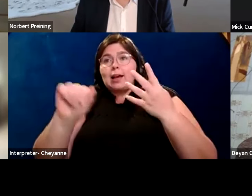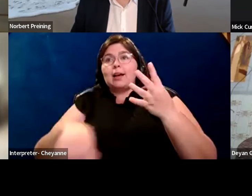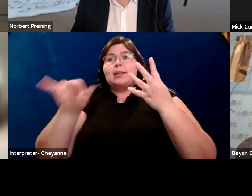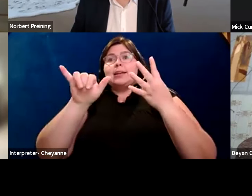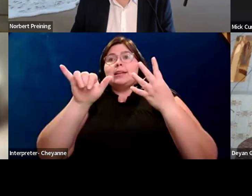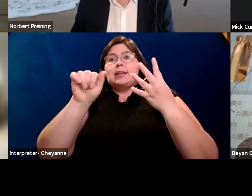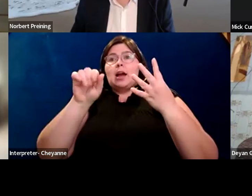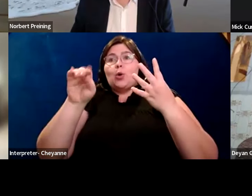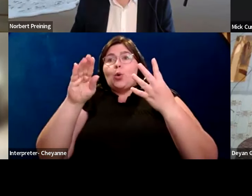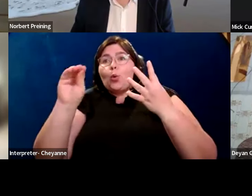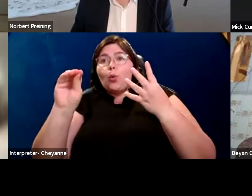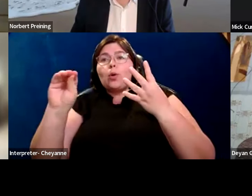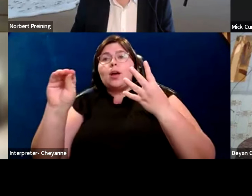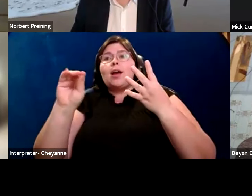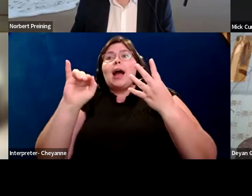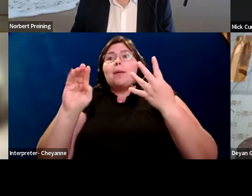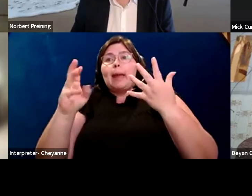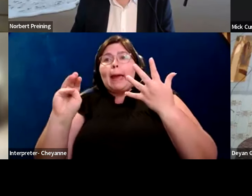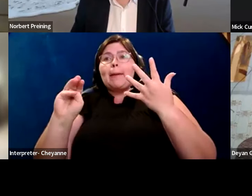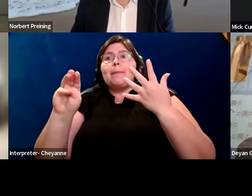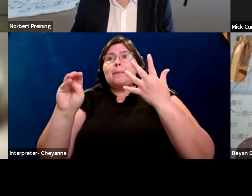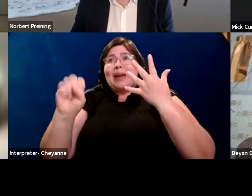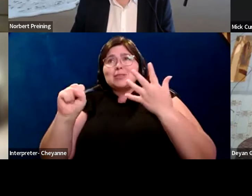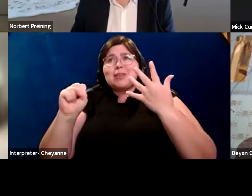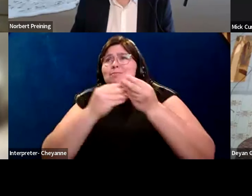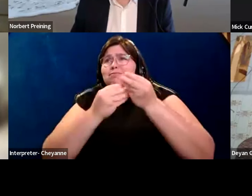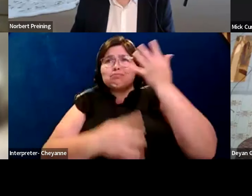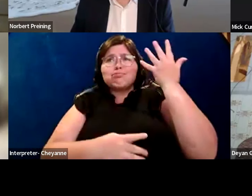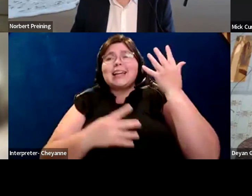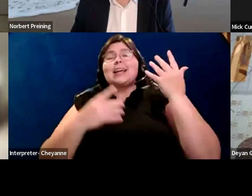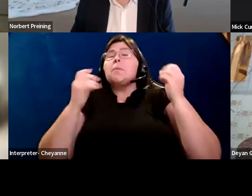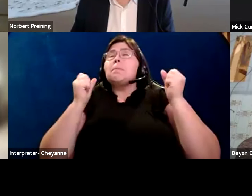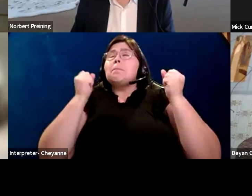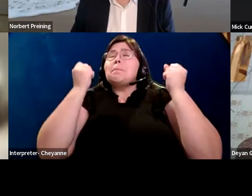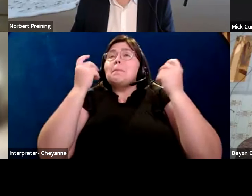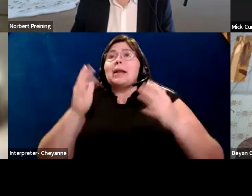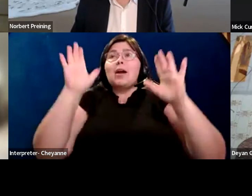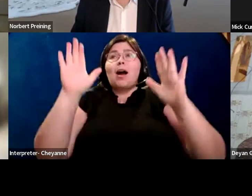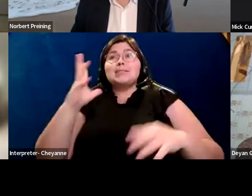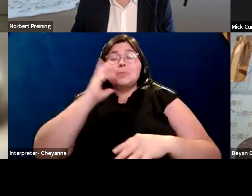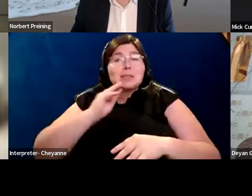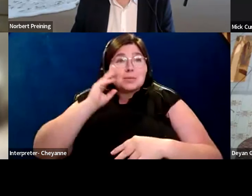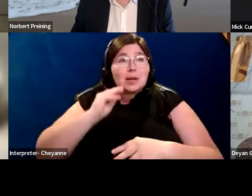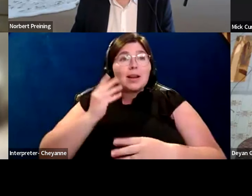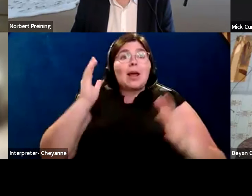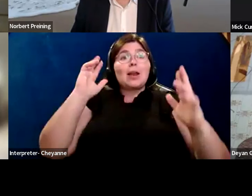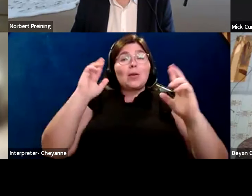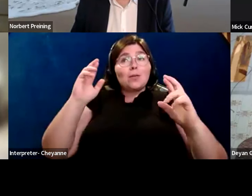And I've had lots of wonderful experiences and have learned a great deal over the years, and hopefully imparted some knowledge, too,